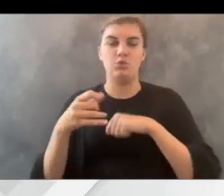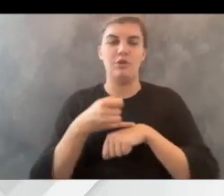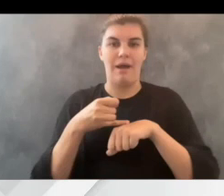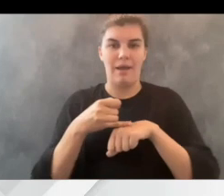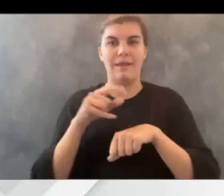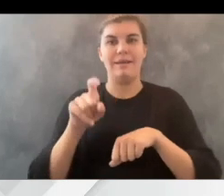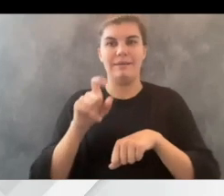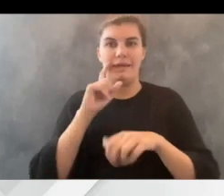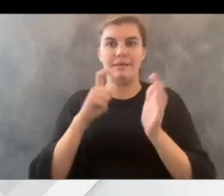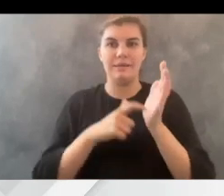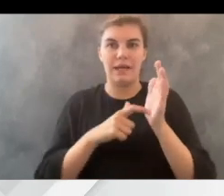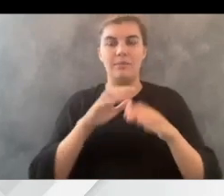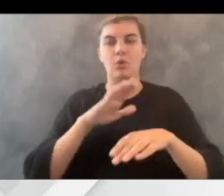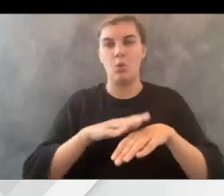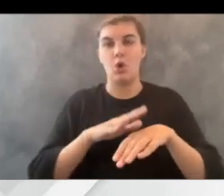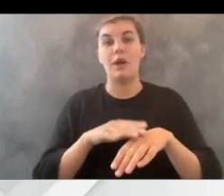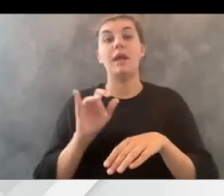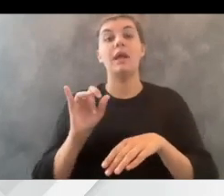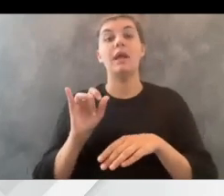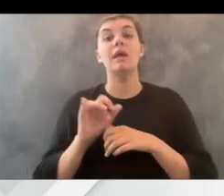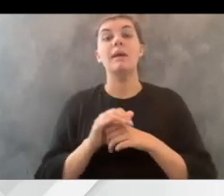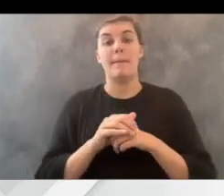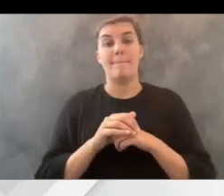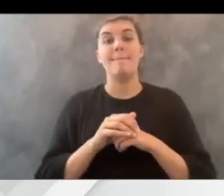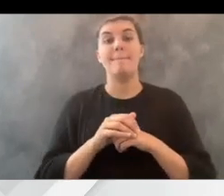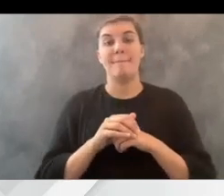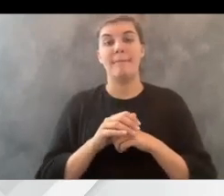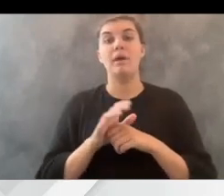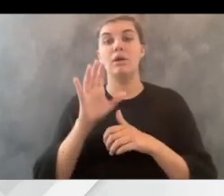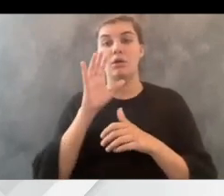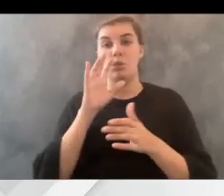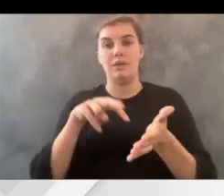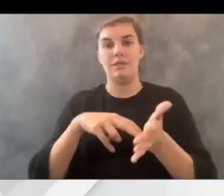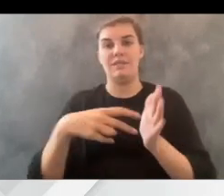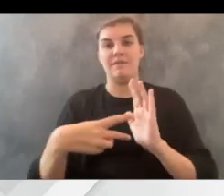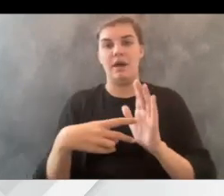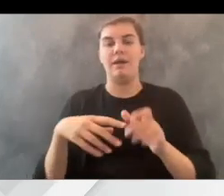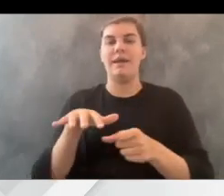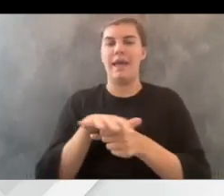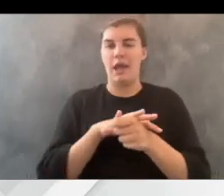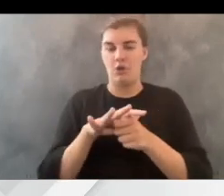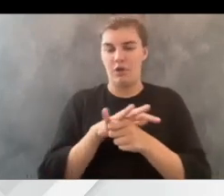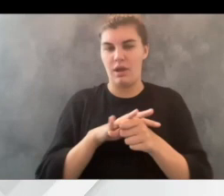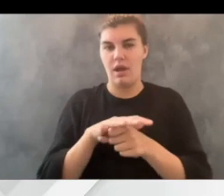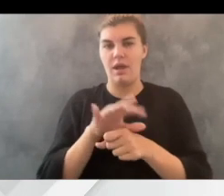And that is a pedestrian refuge island, which we defined as an area 72 inches long